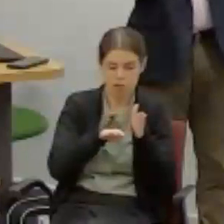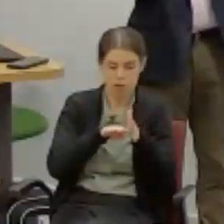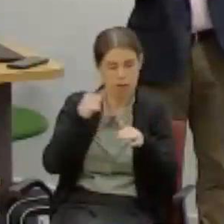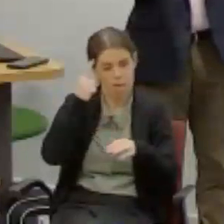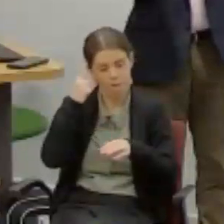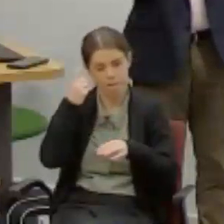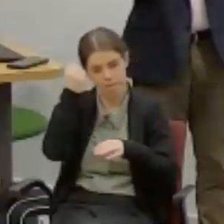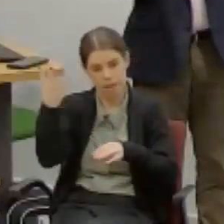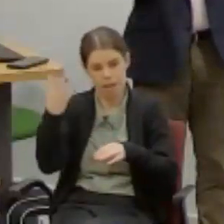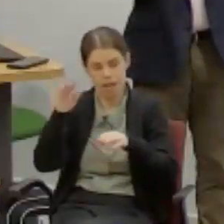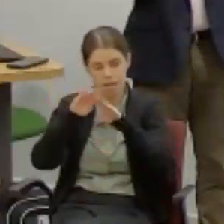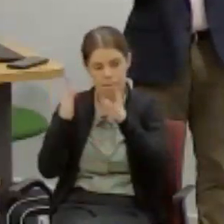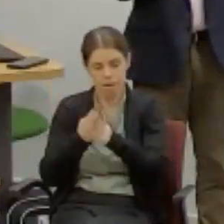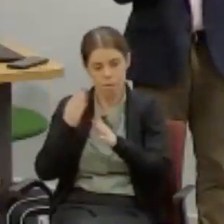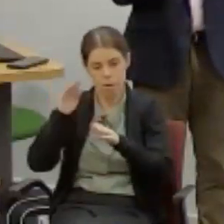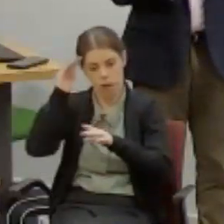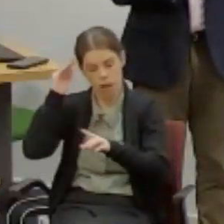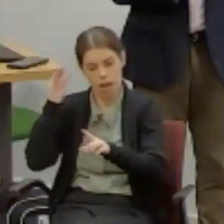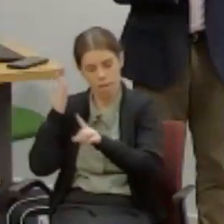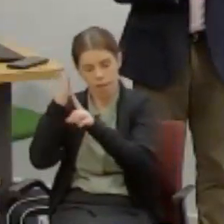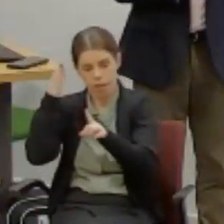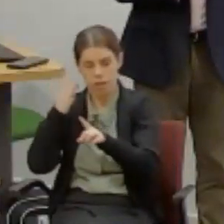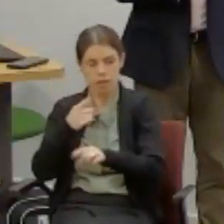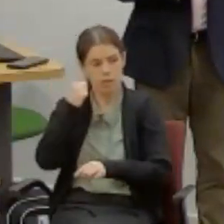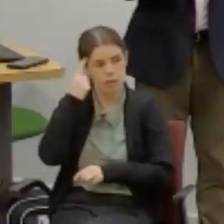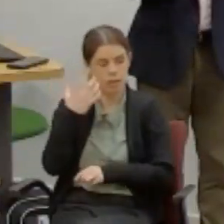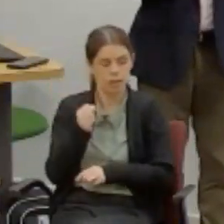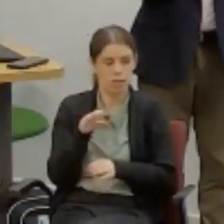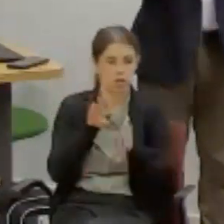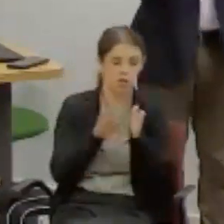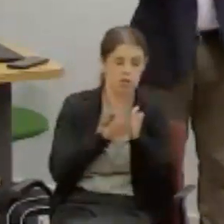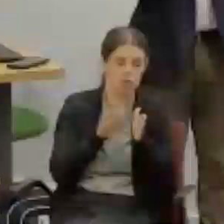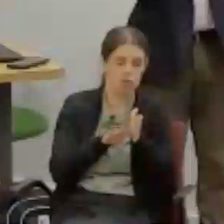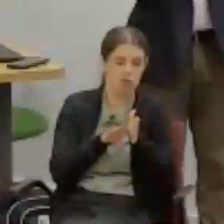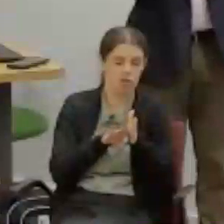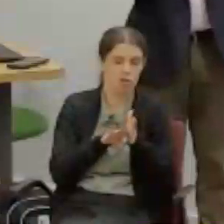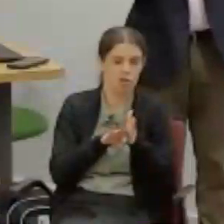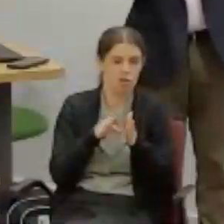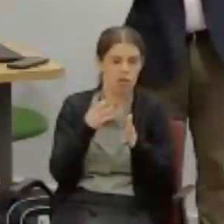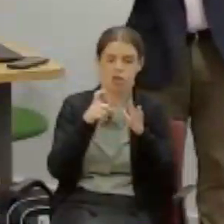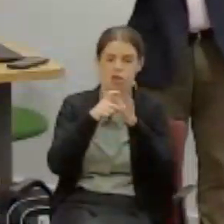Don't know if we're training to do what they call can’t remember Kentucky state were